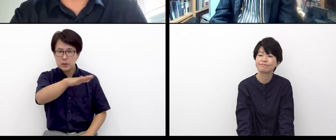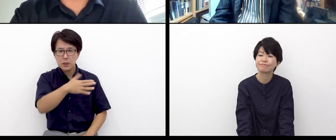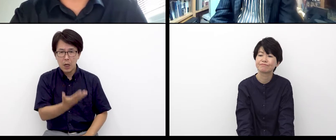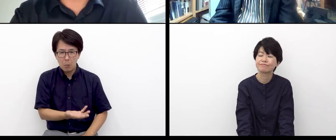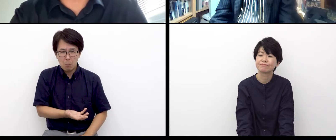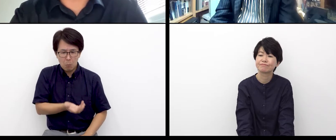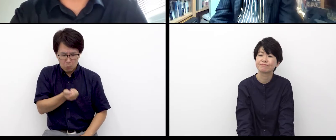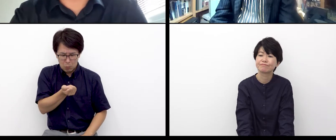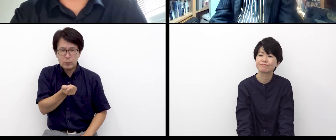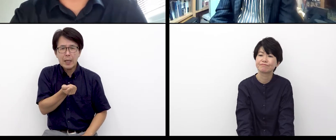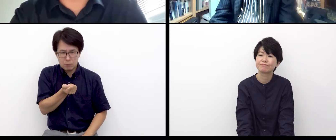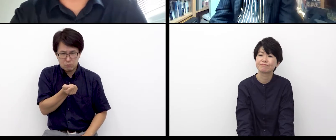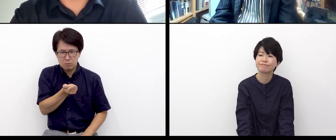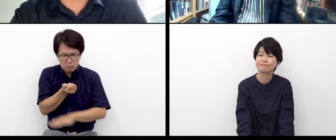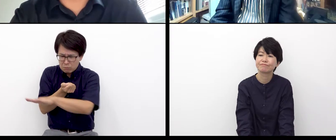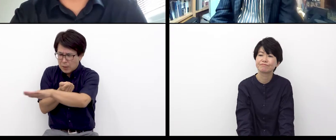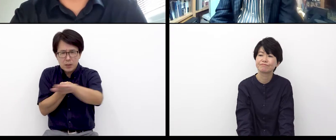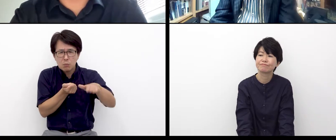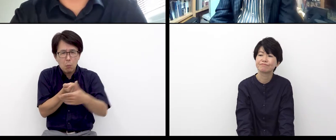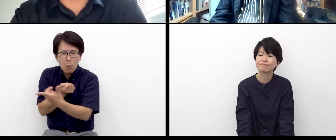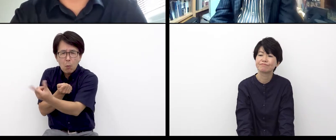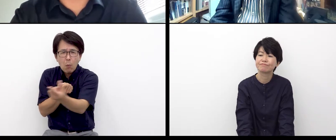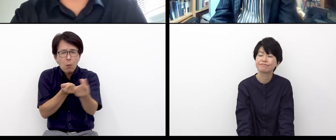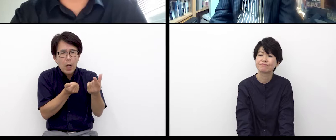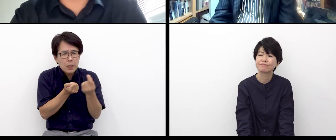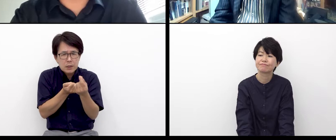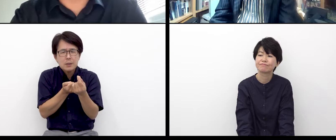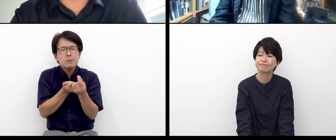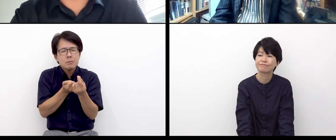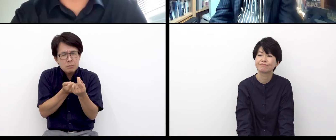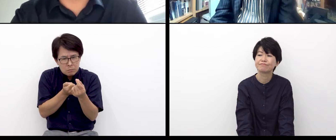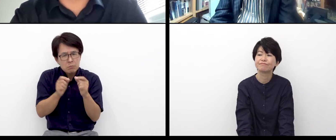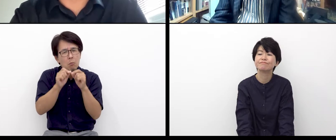that everyone has in this age.